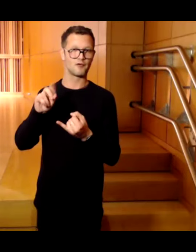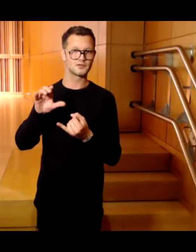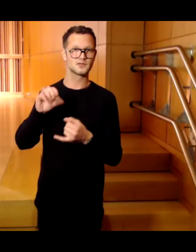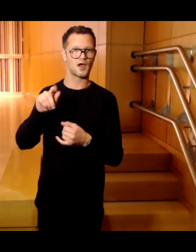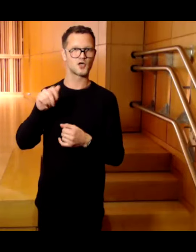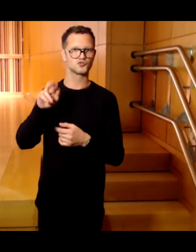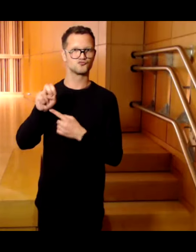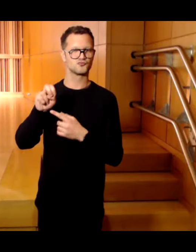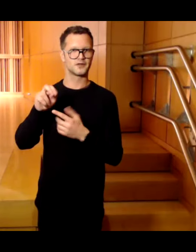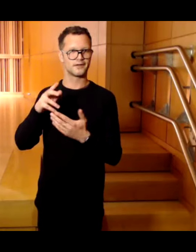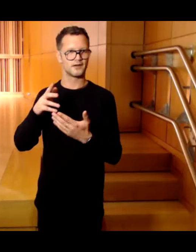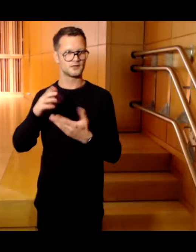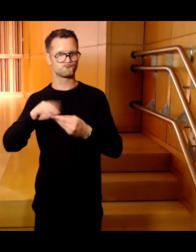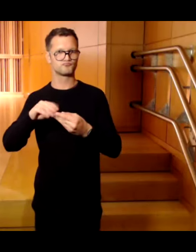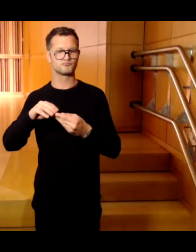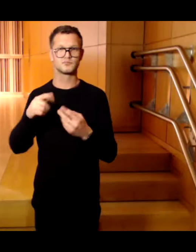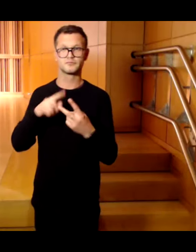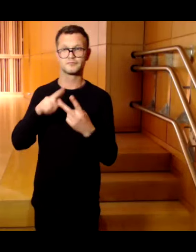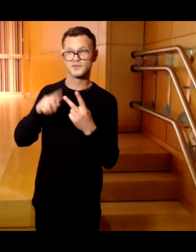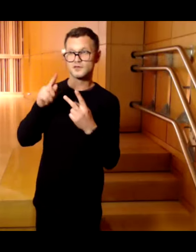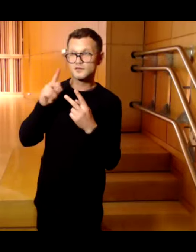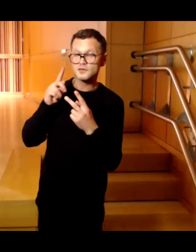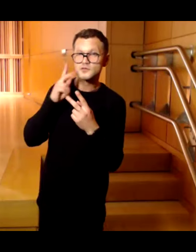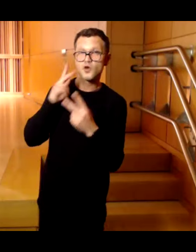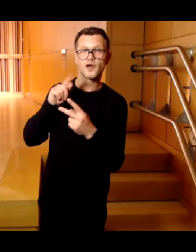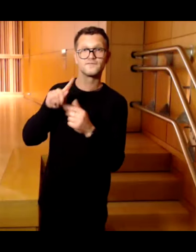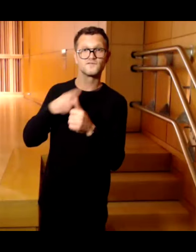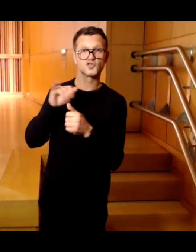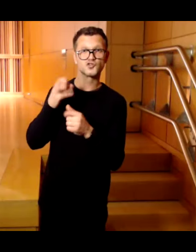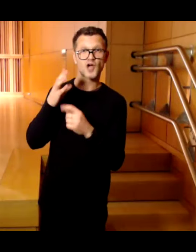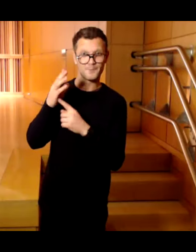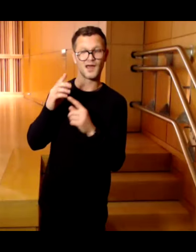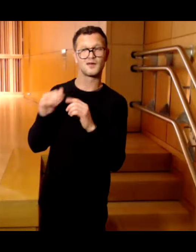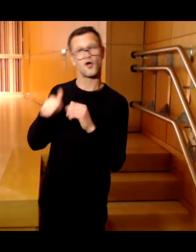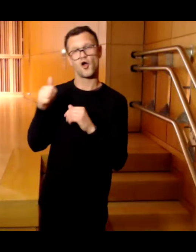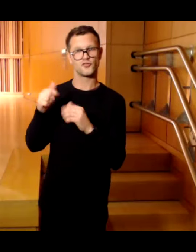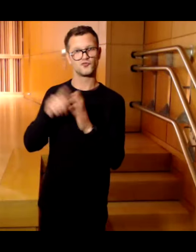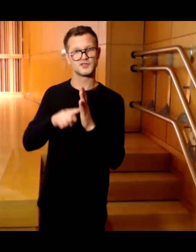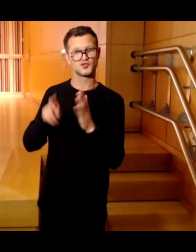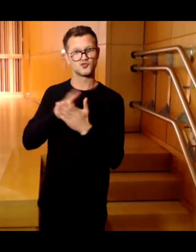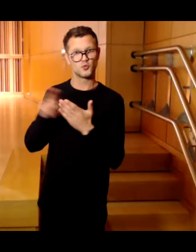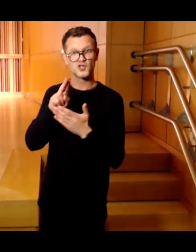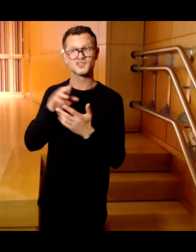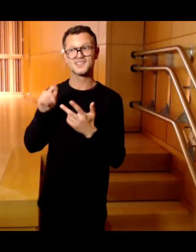at a major research university. And among the few I knew who successfully made it through the tenure process.